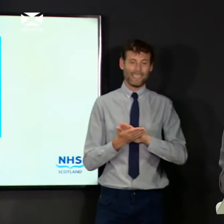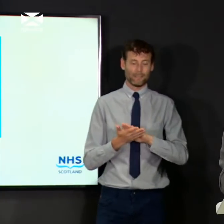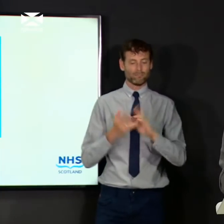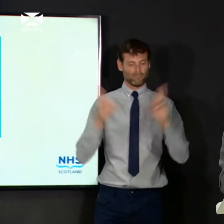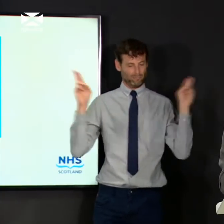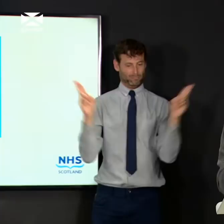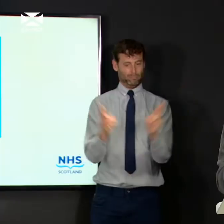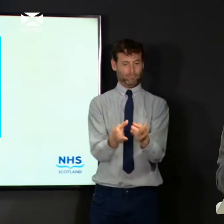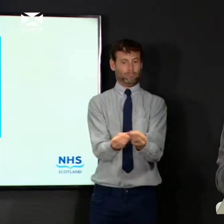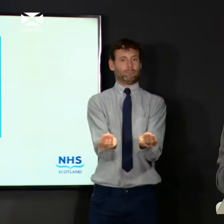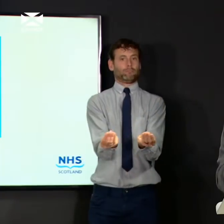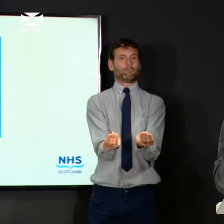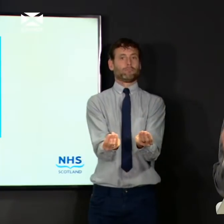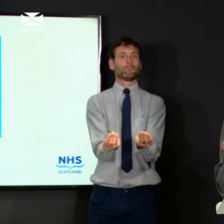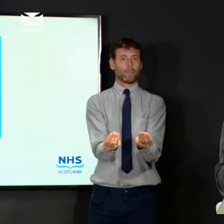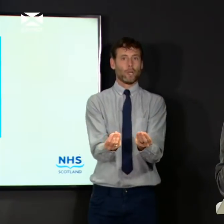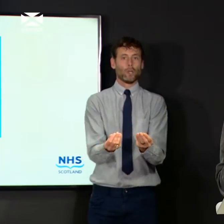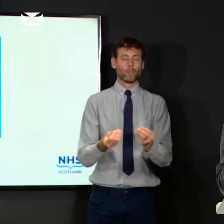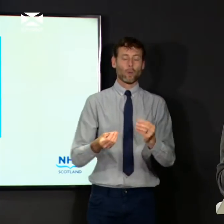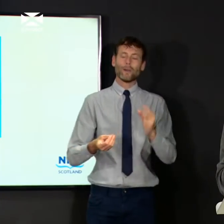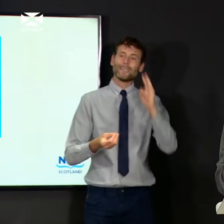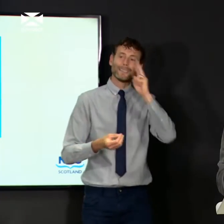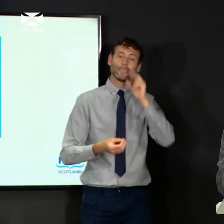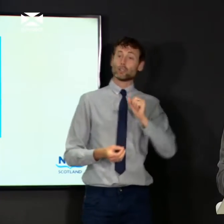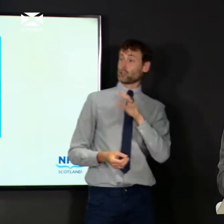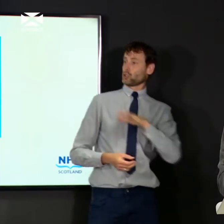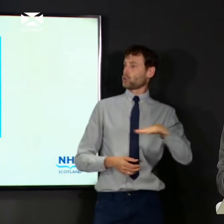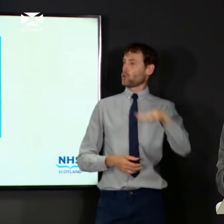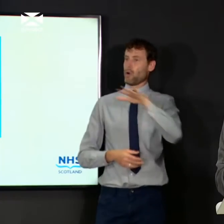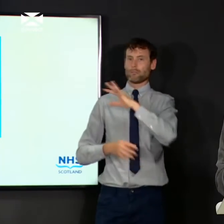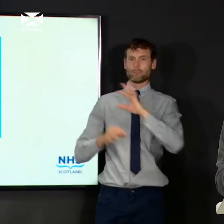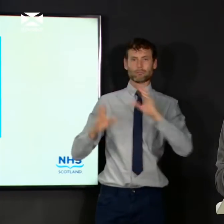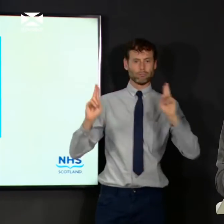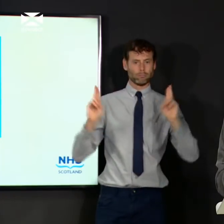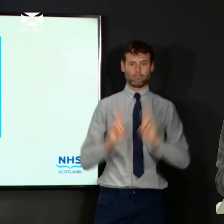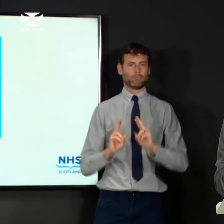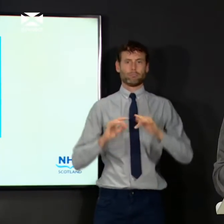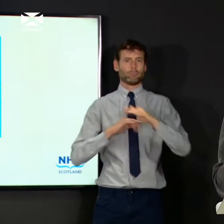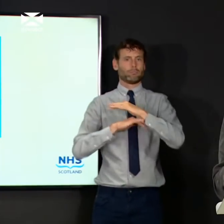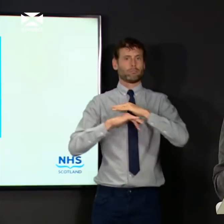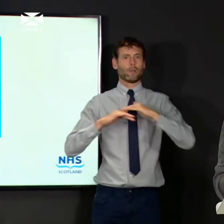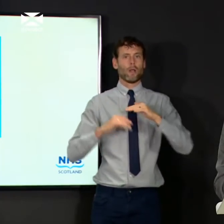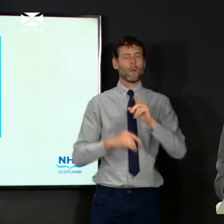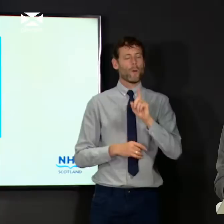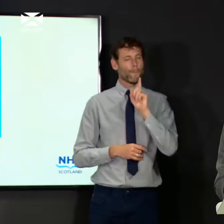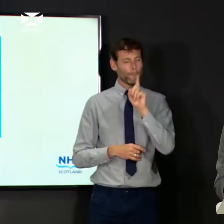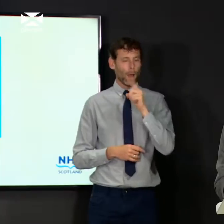of this virus from Scotland's general population. Even then I still think, and most of the scientists